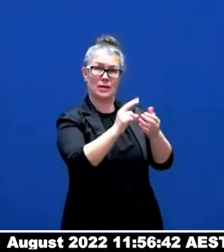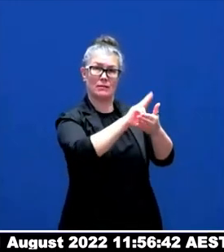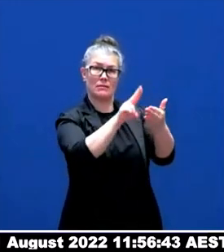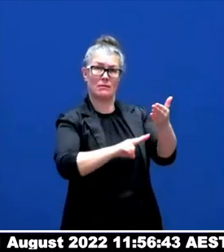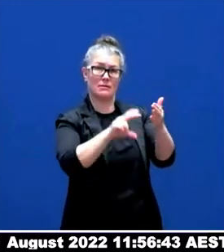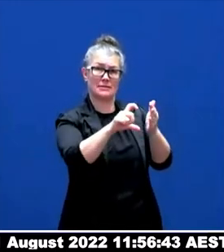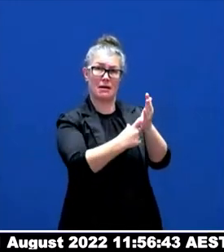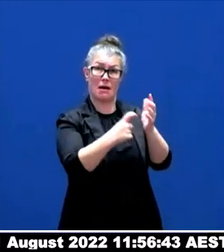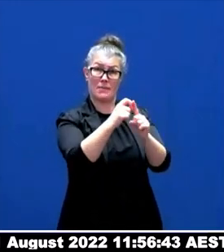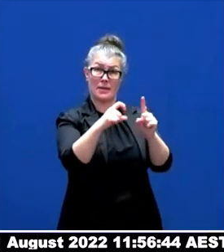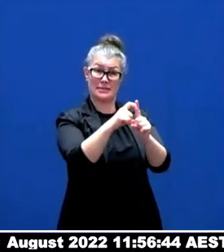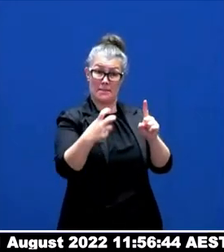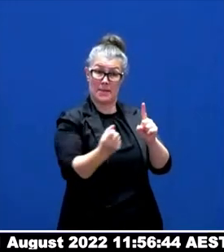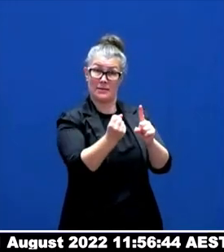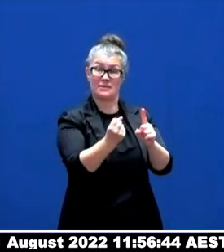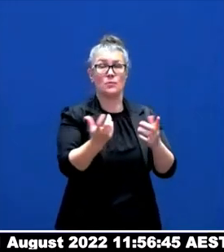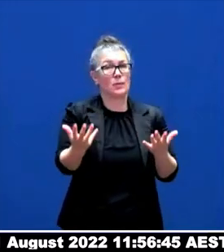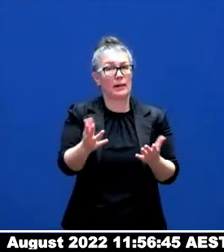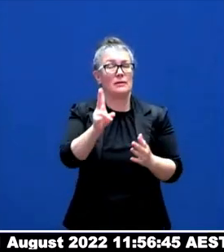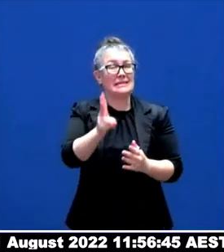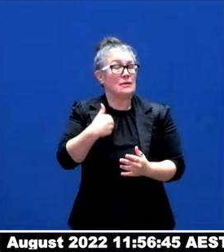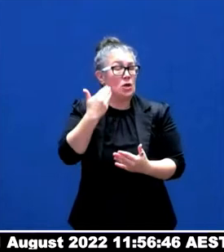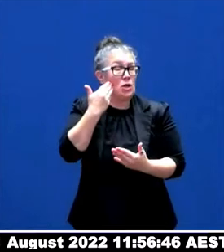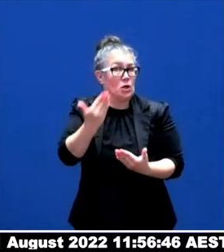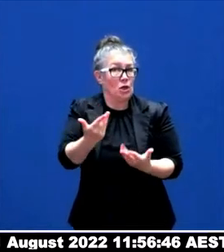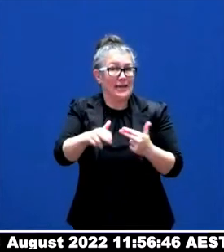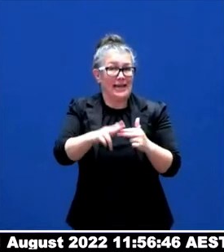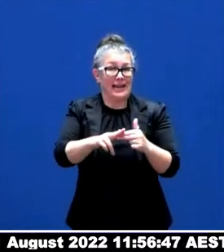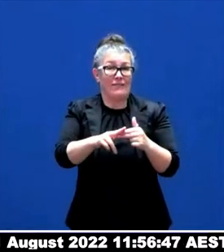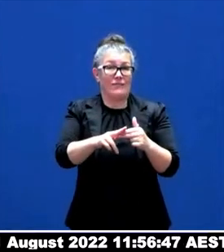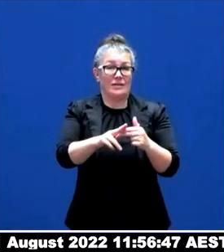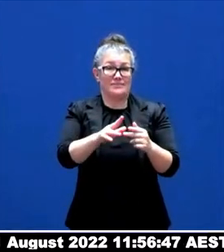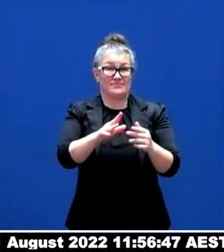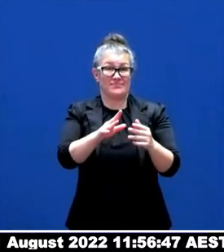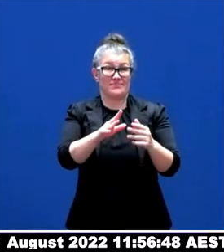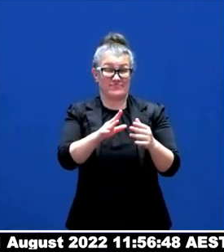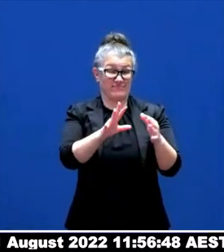Again, I'm not sure if it's a direct reference to the Convention itself in